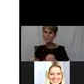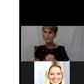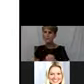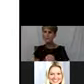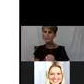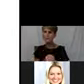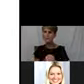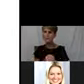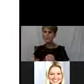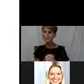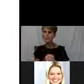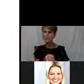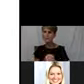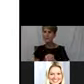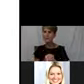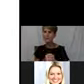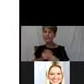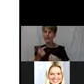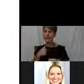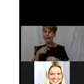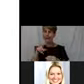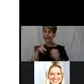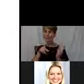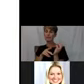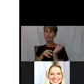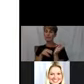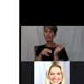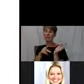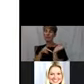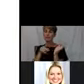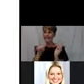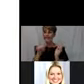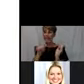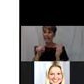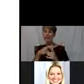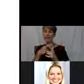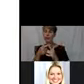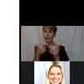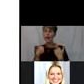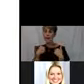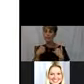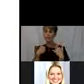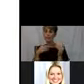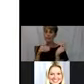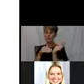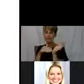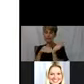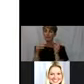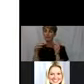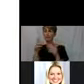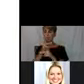I'm a physician assistant and we do have a physician supervisor who comes out with us.